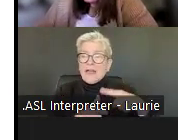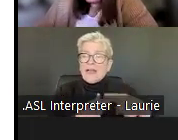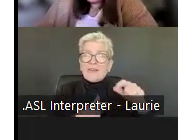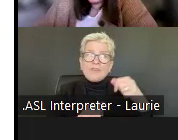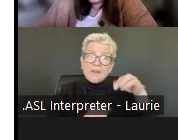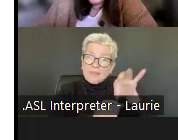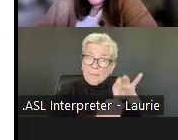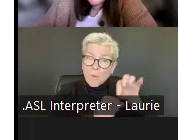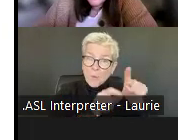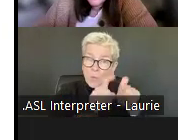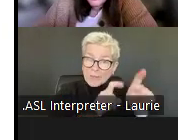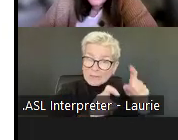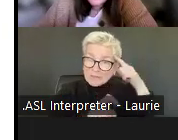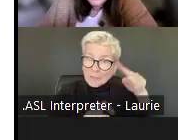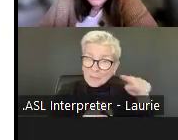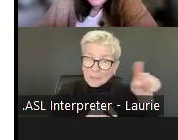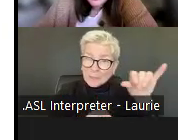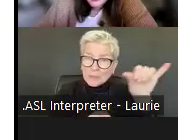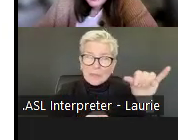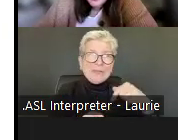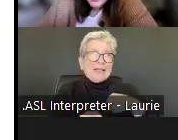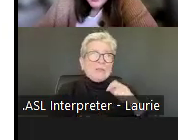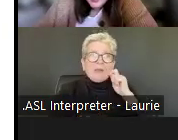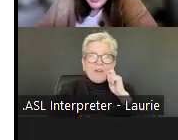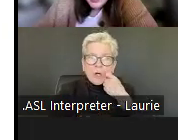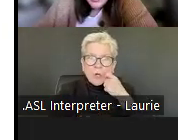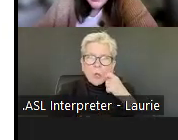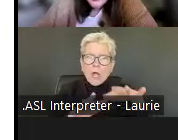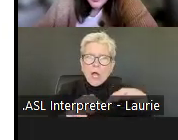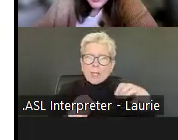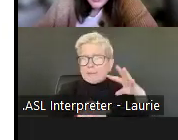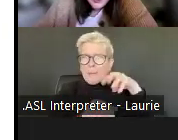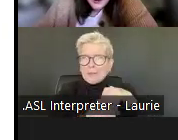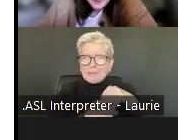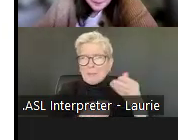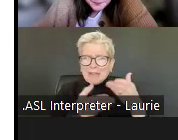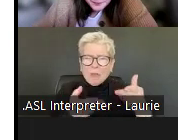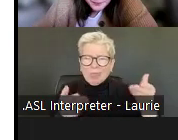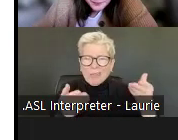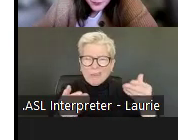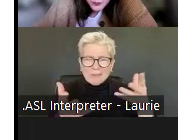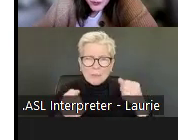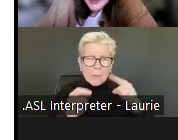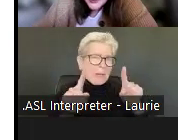because we want to try this cool audience participation thing where we want to see